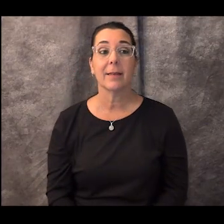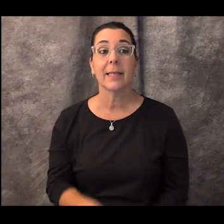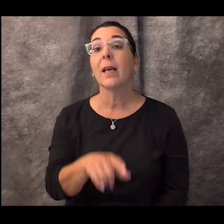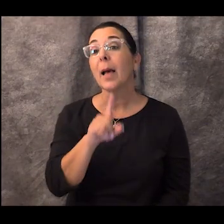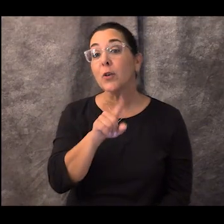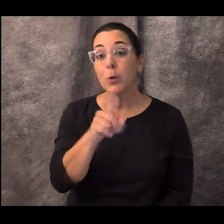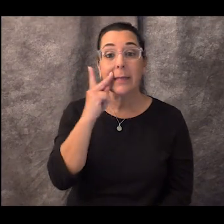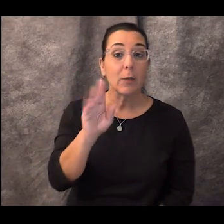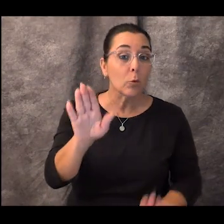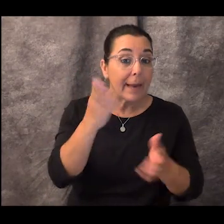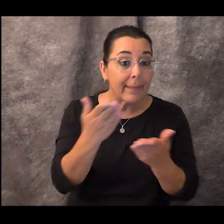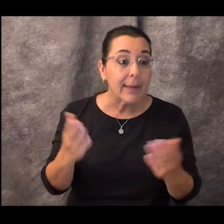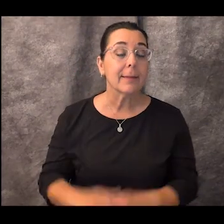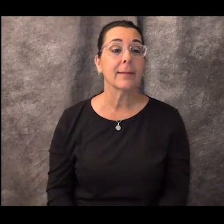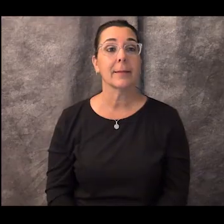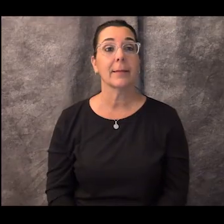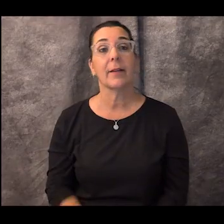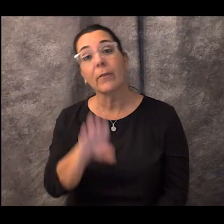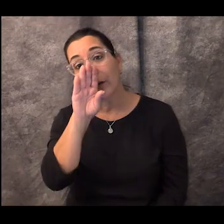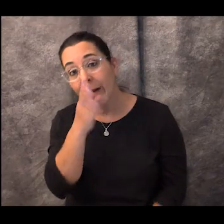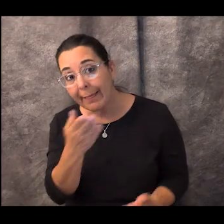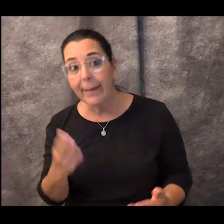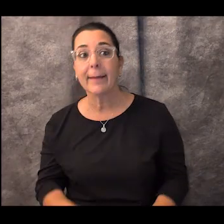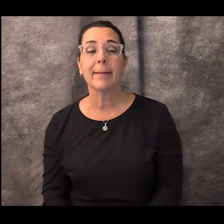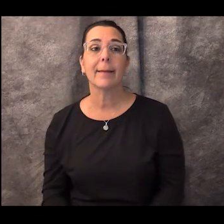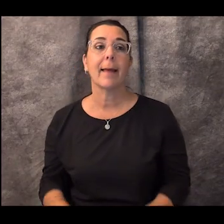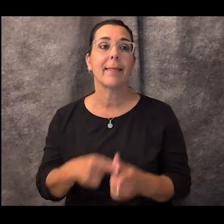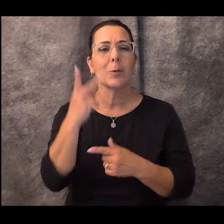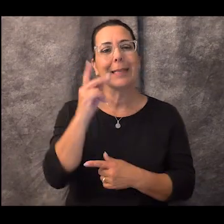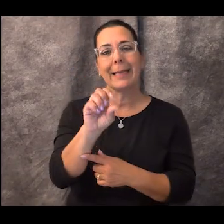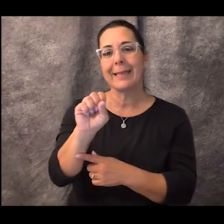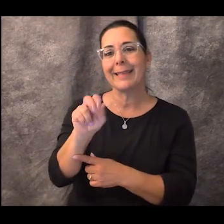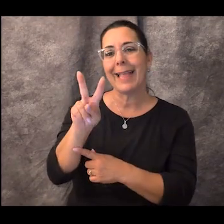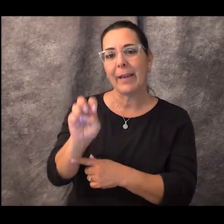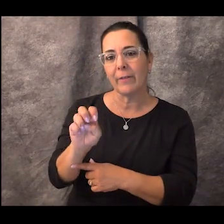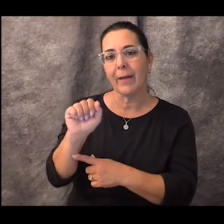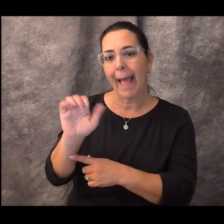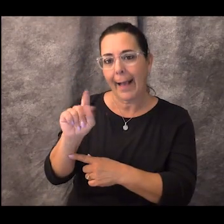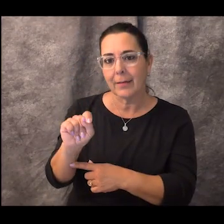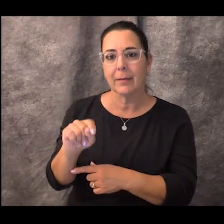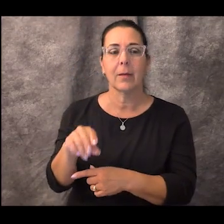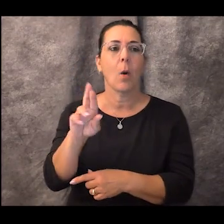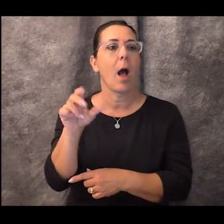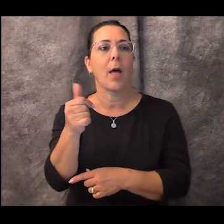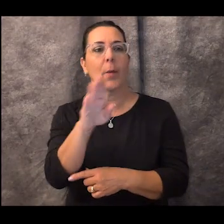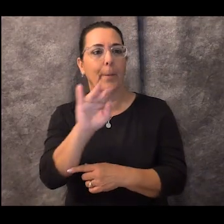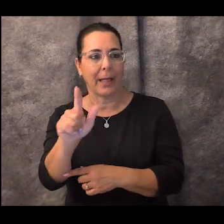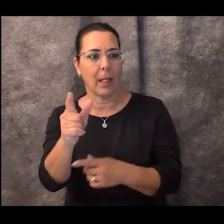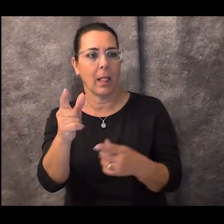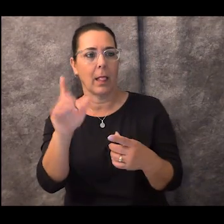And then there's the SAVE Act or there's some other like big, you know, bill that comes through that you're just like, what what is what is happening?